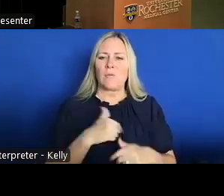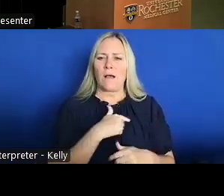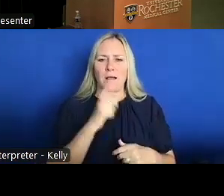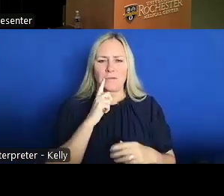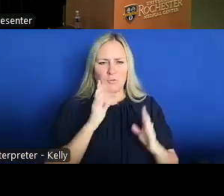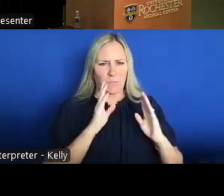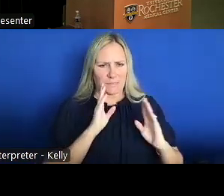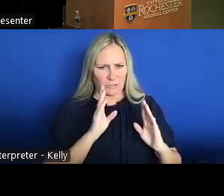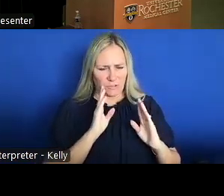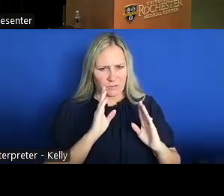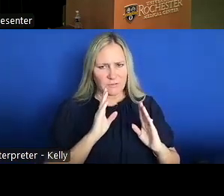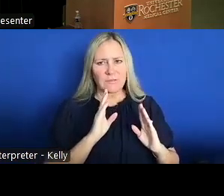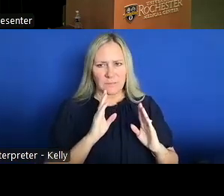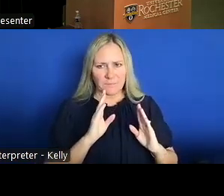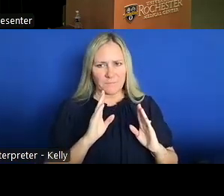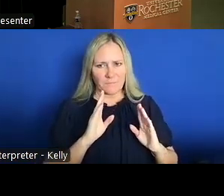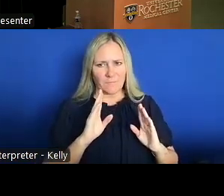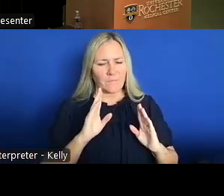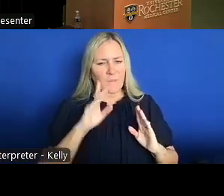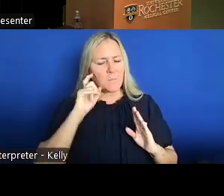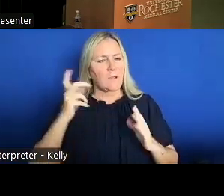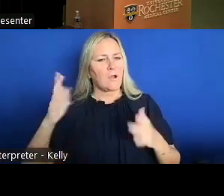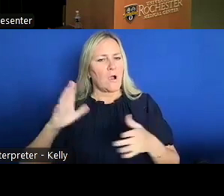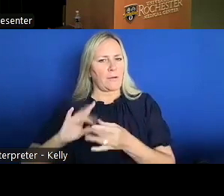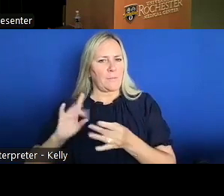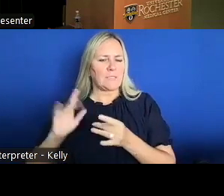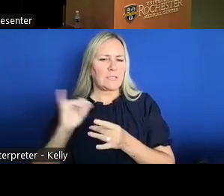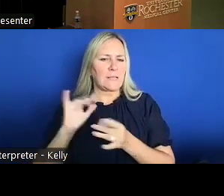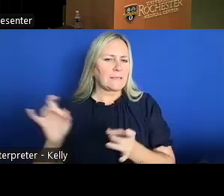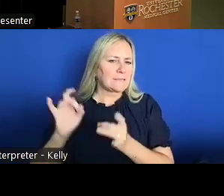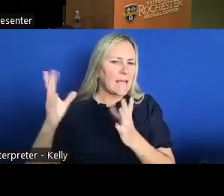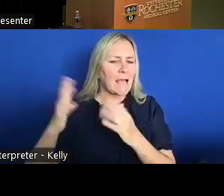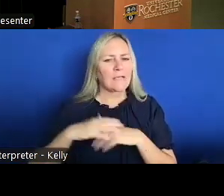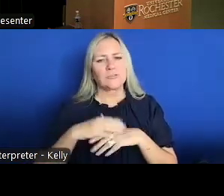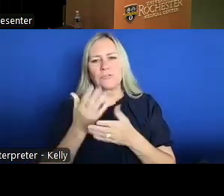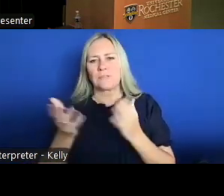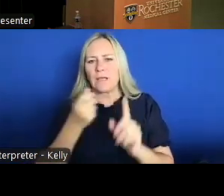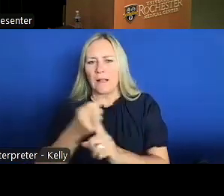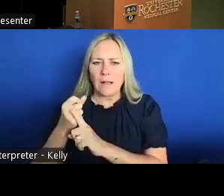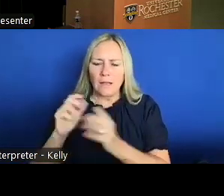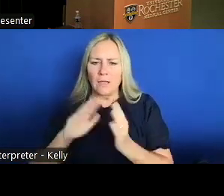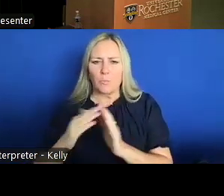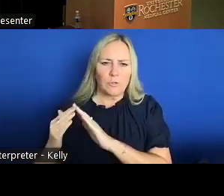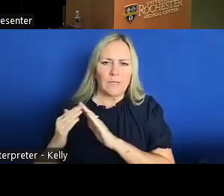because let me I've already talked about disasters and communities other um other situations but I